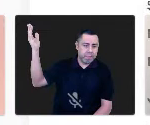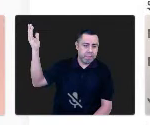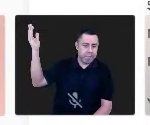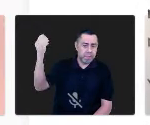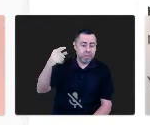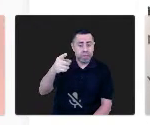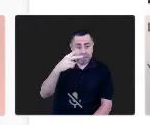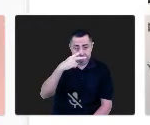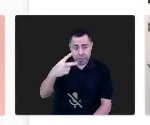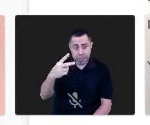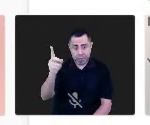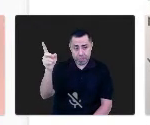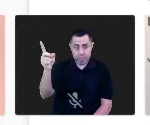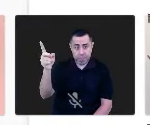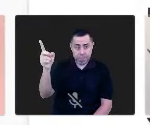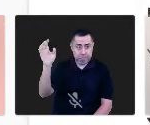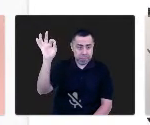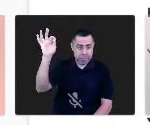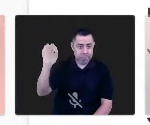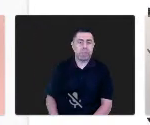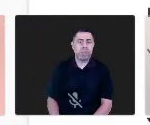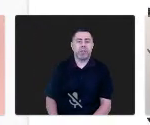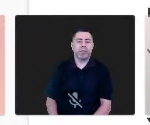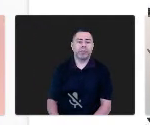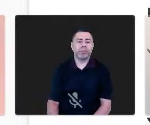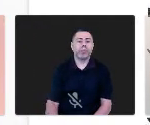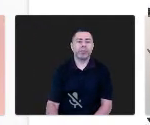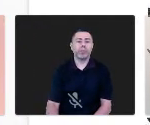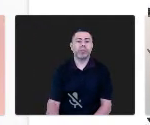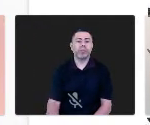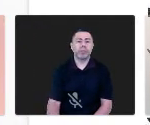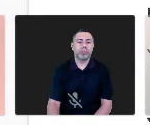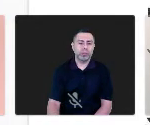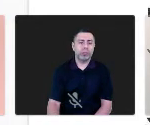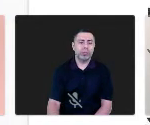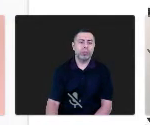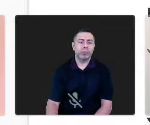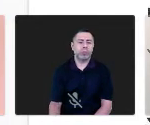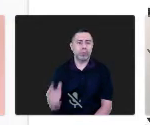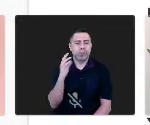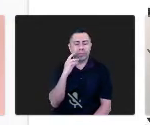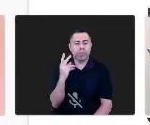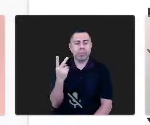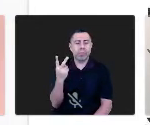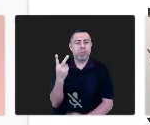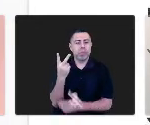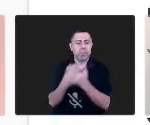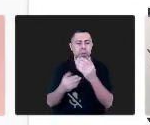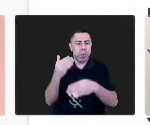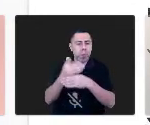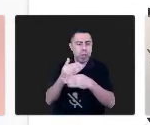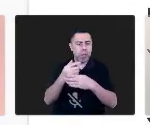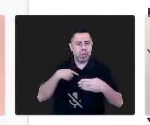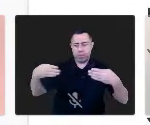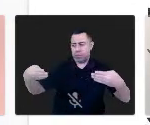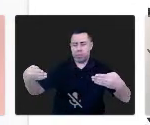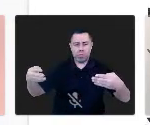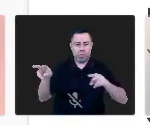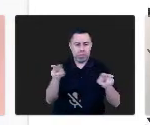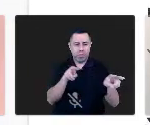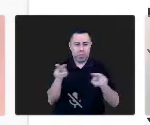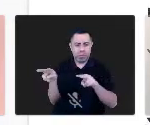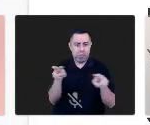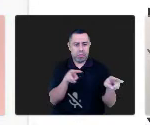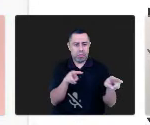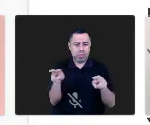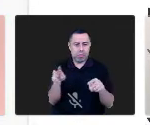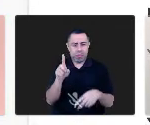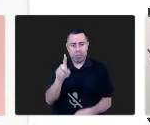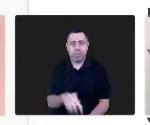that um and i'll i'll have both windows open so i can kind of see what's going on here um okay great